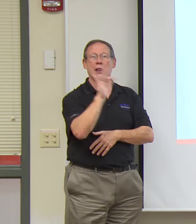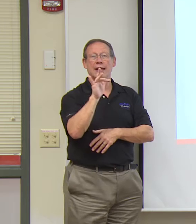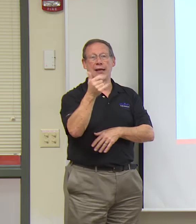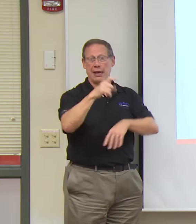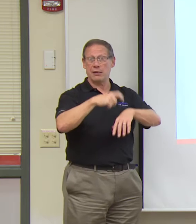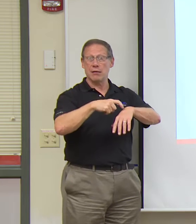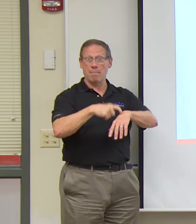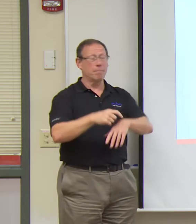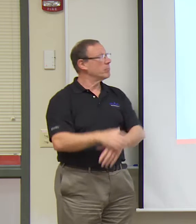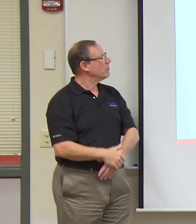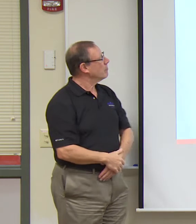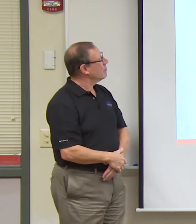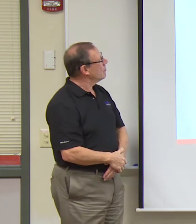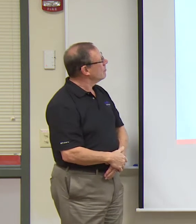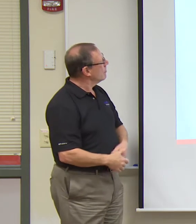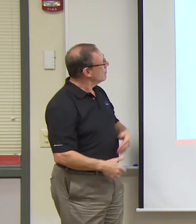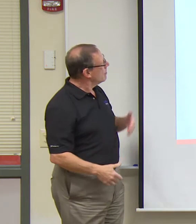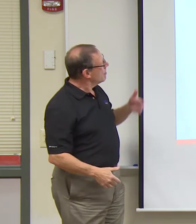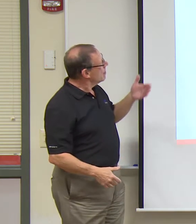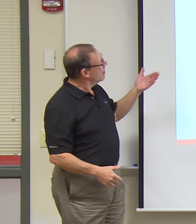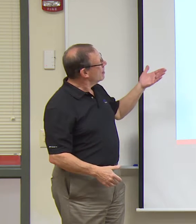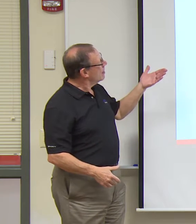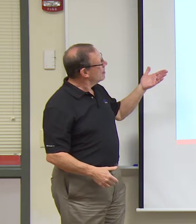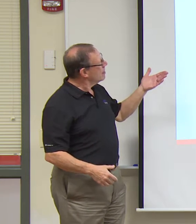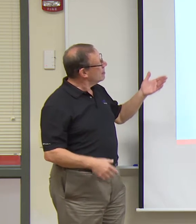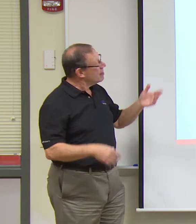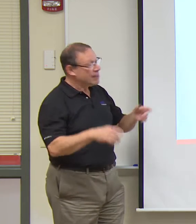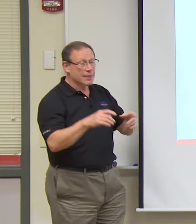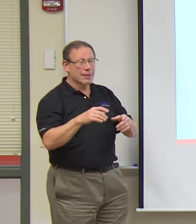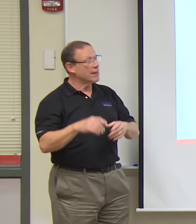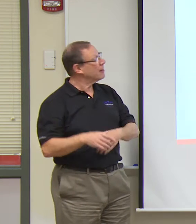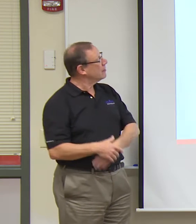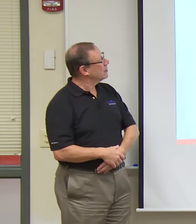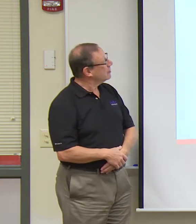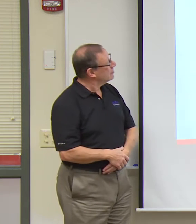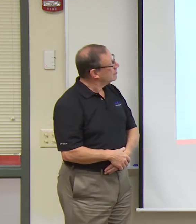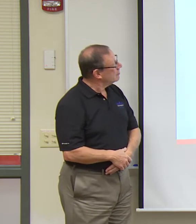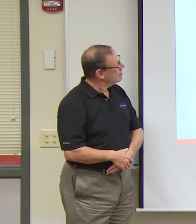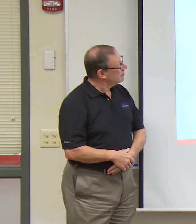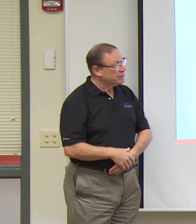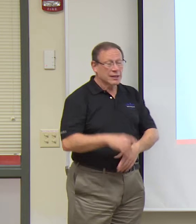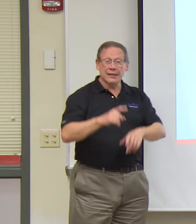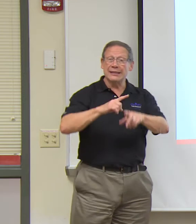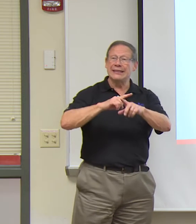Here's another one where, again, the syllabus is always available.